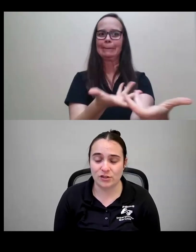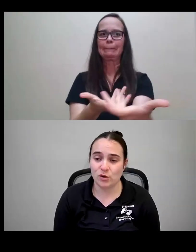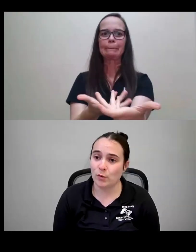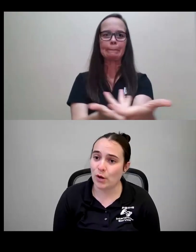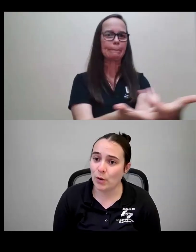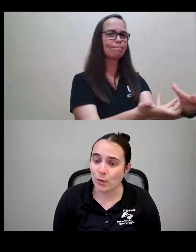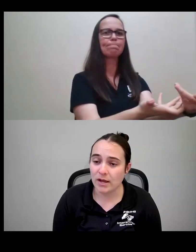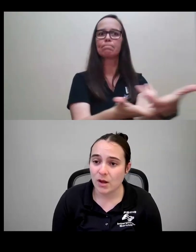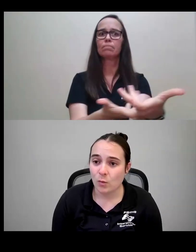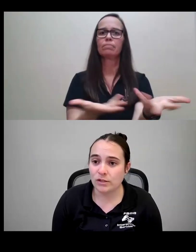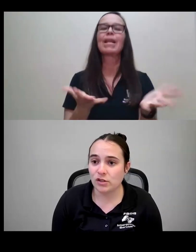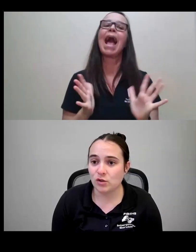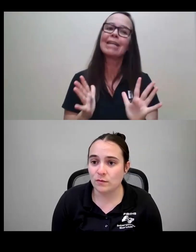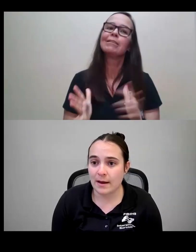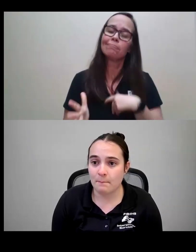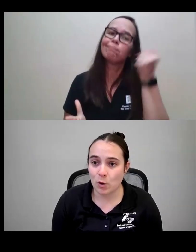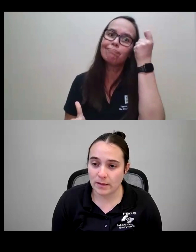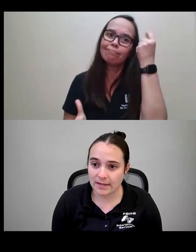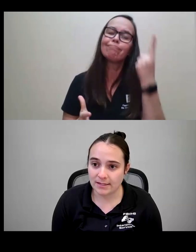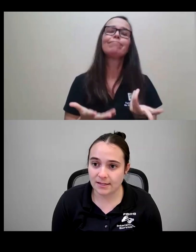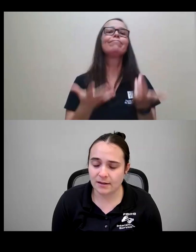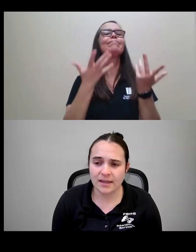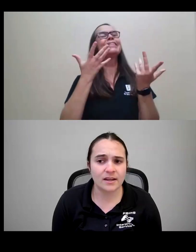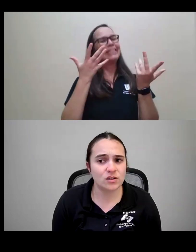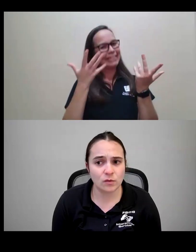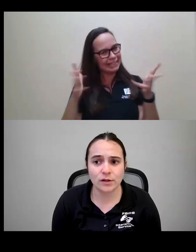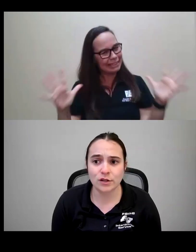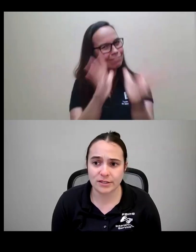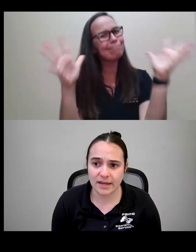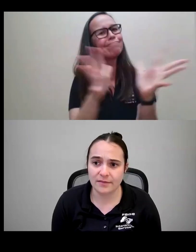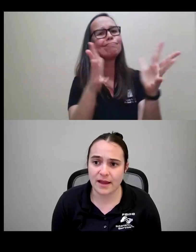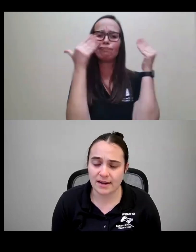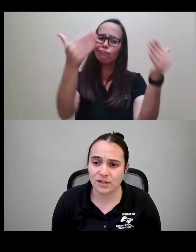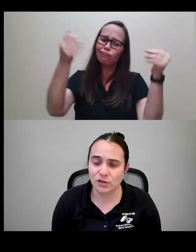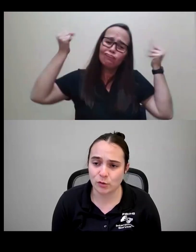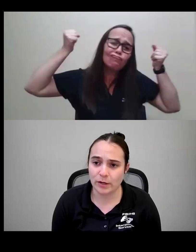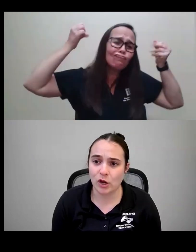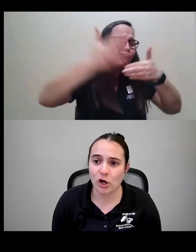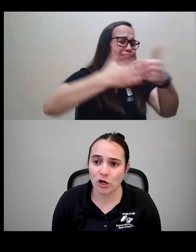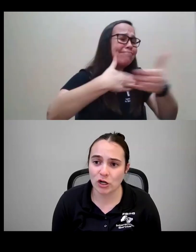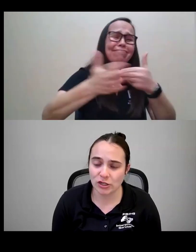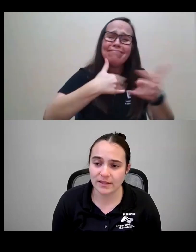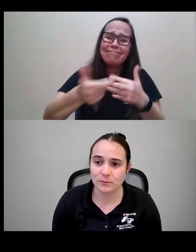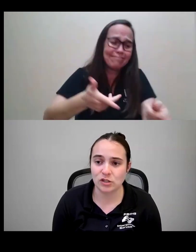They just don't know what to do in that moment. And I do understand that. I do. But encouraging